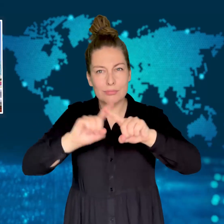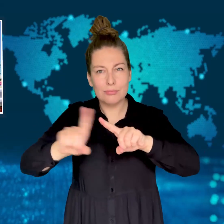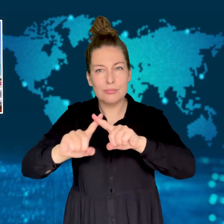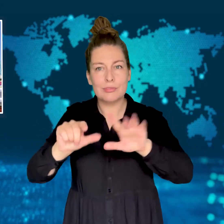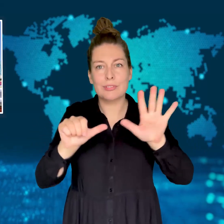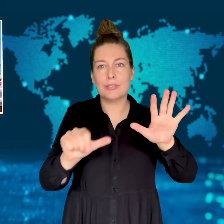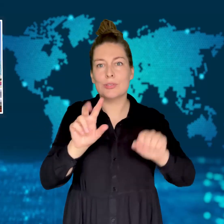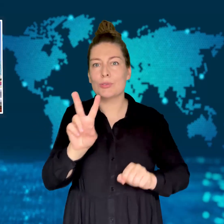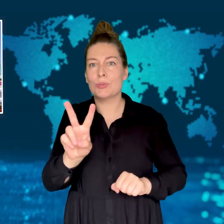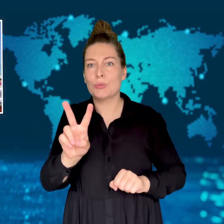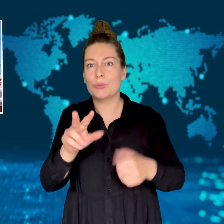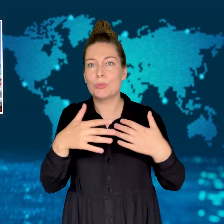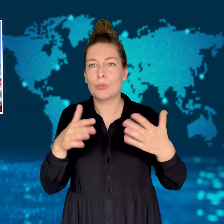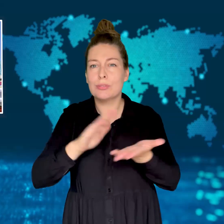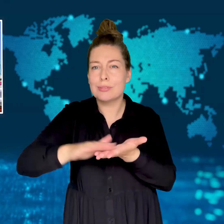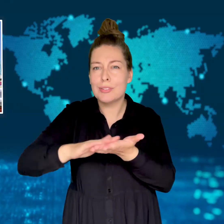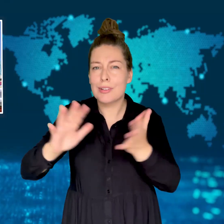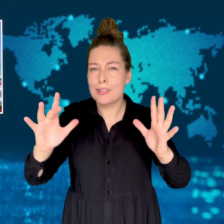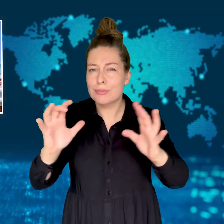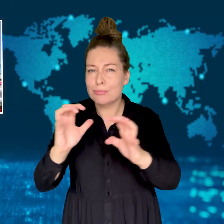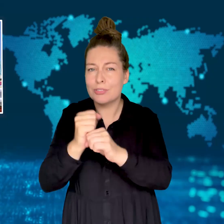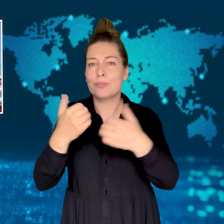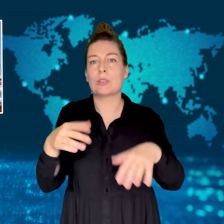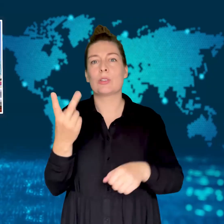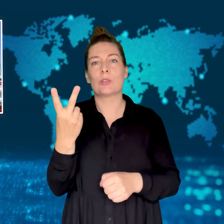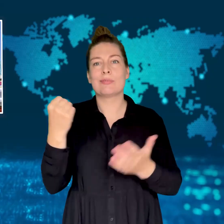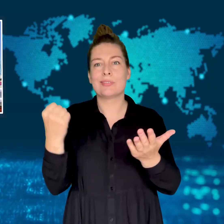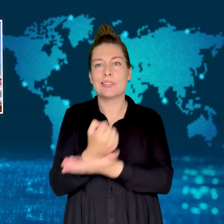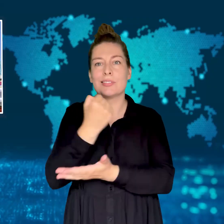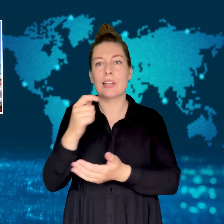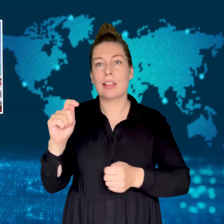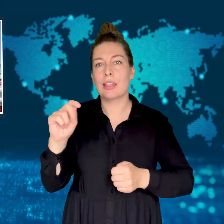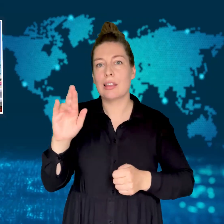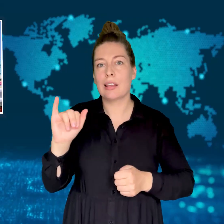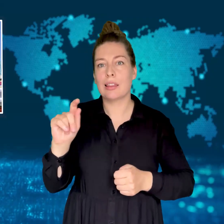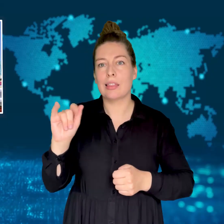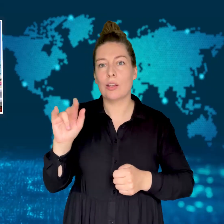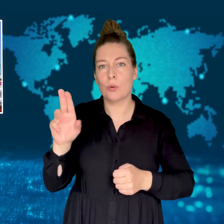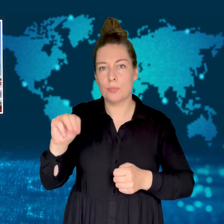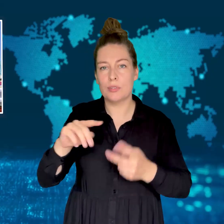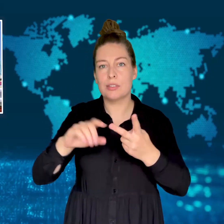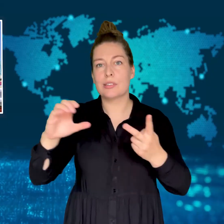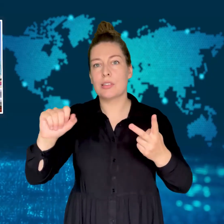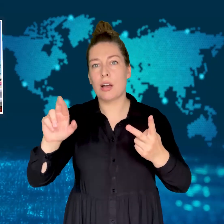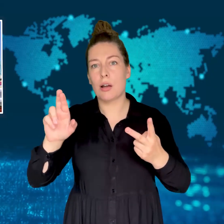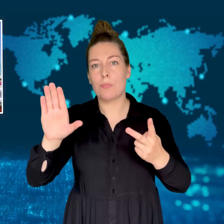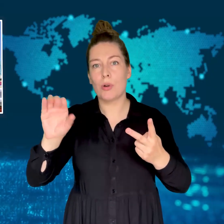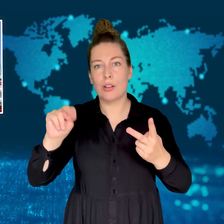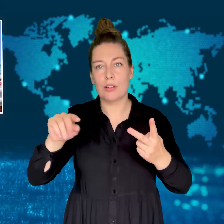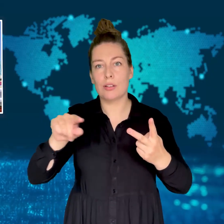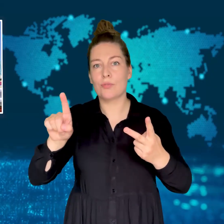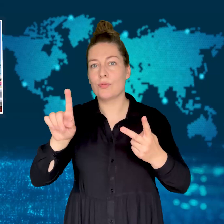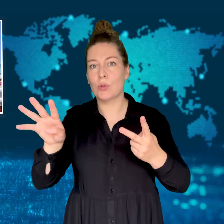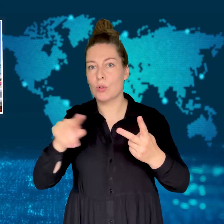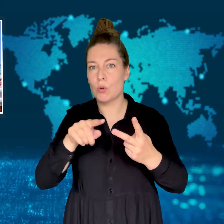Those radioactive isotopes are difficult to remove,